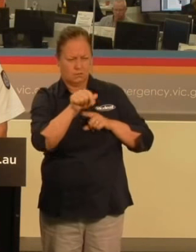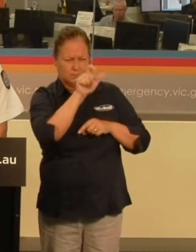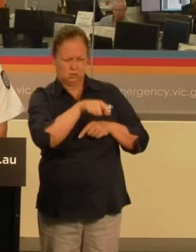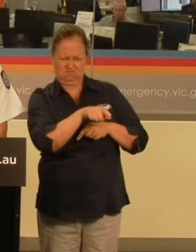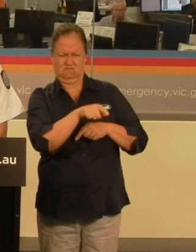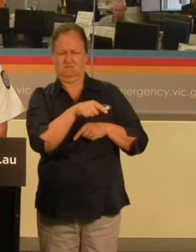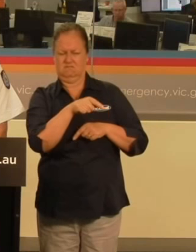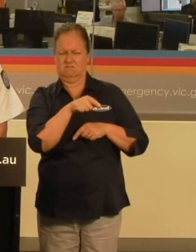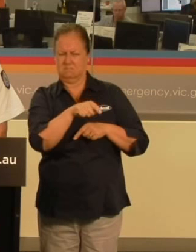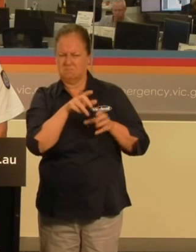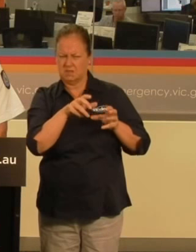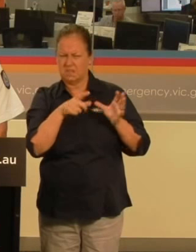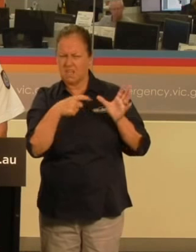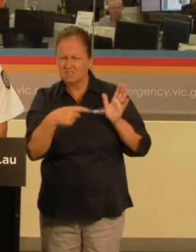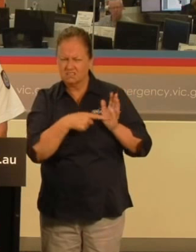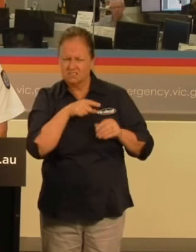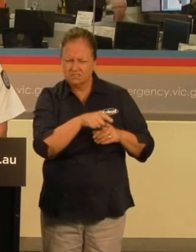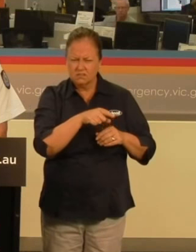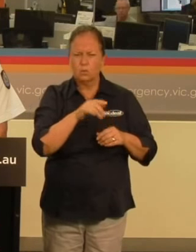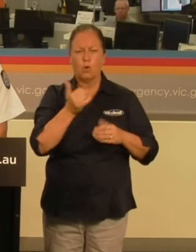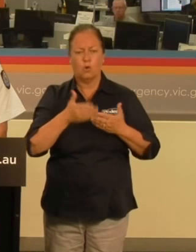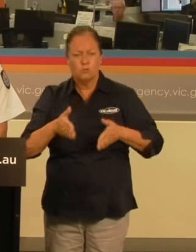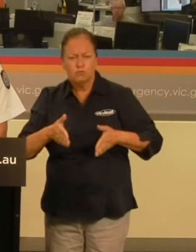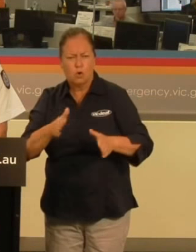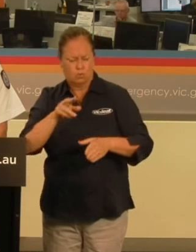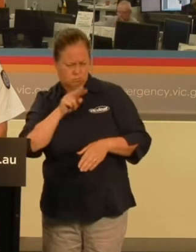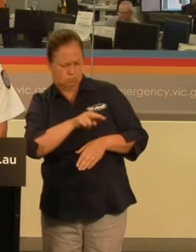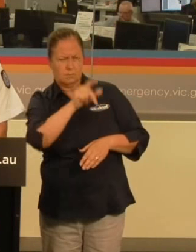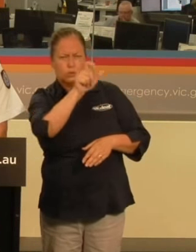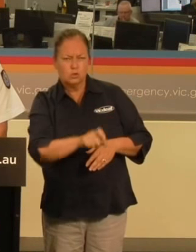around roadsides particularly around areas that can be accessed by vehicles